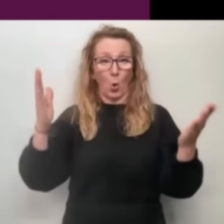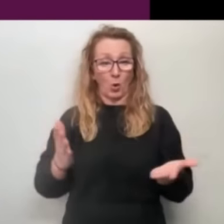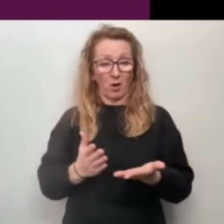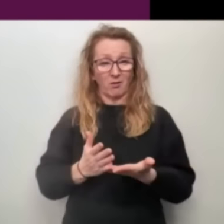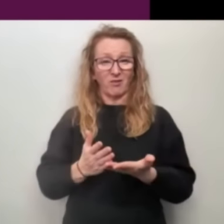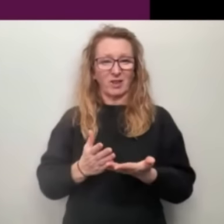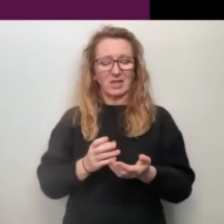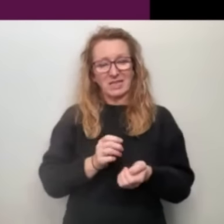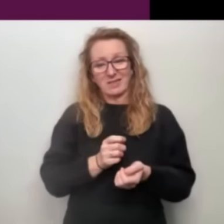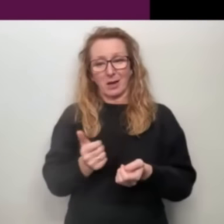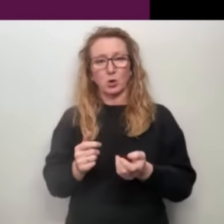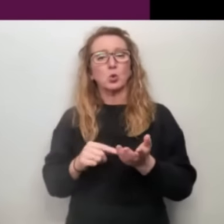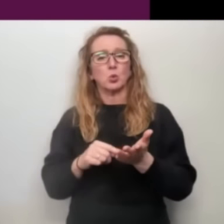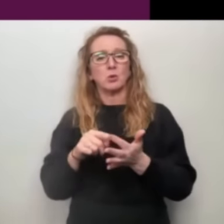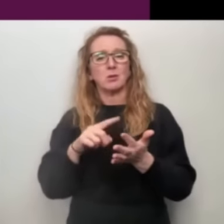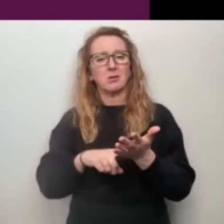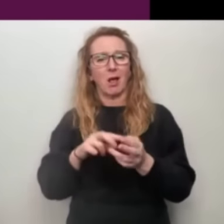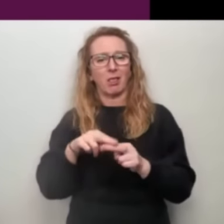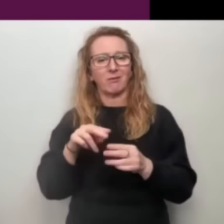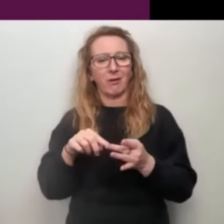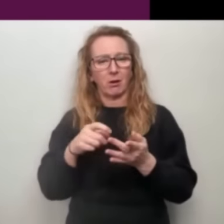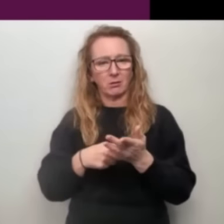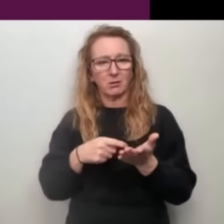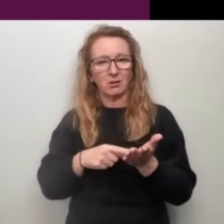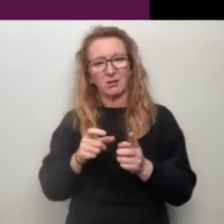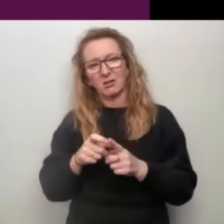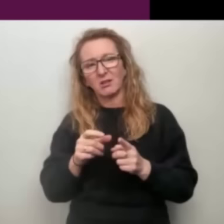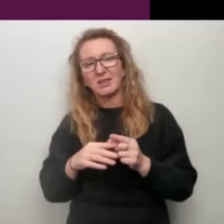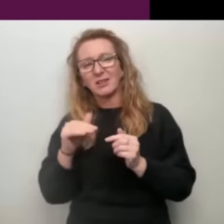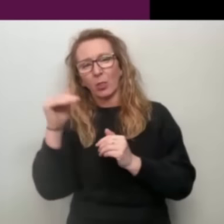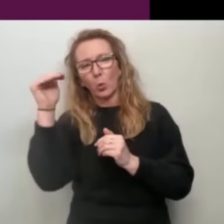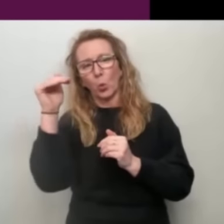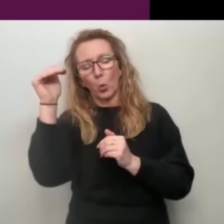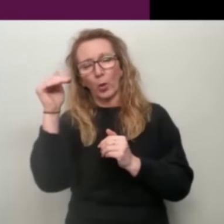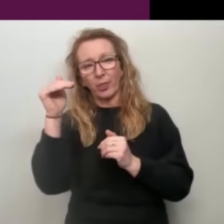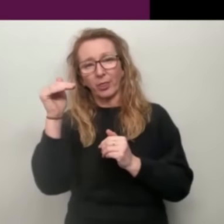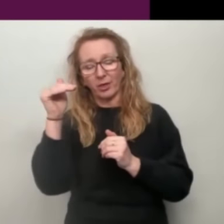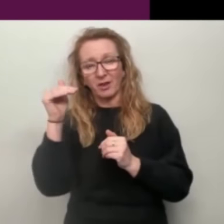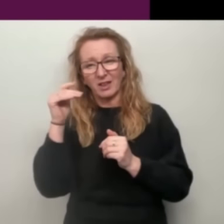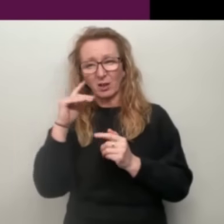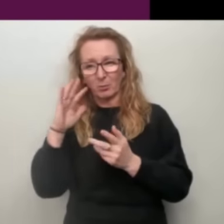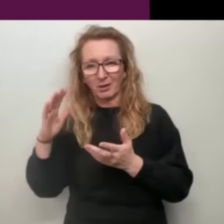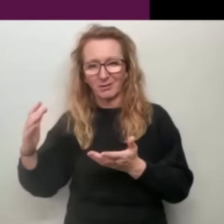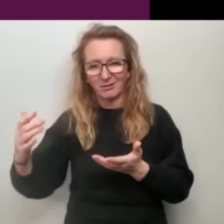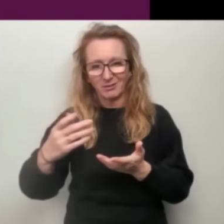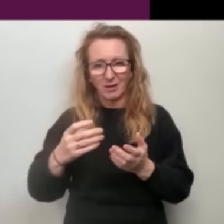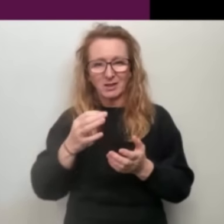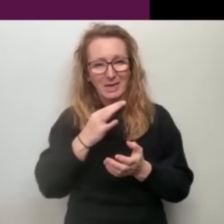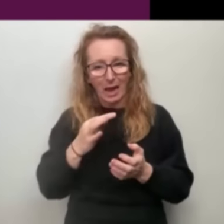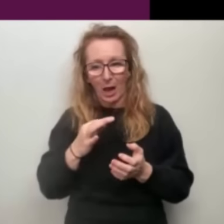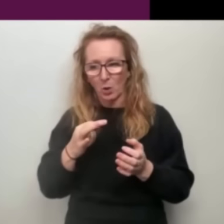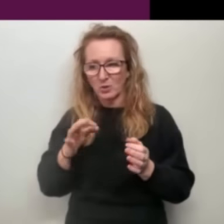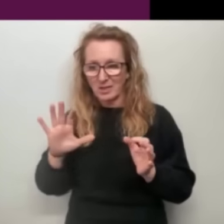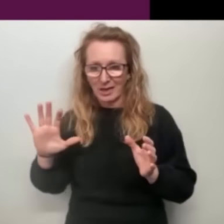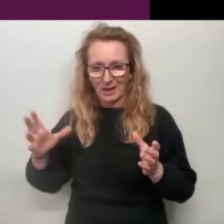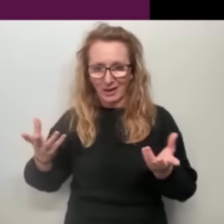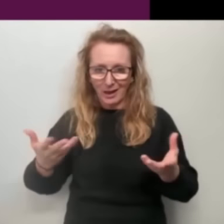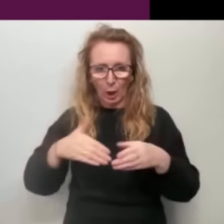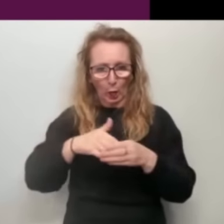of Telford further to the north, which has subsumed many smaller settlements such as the market town of Wellington and the manner of Madeley,